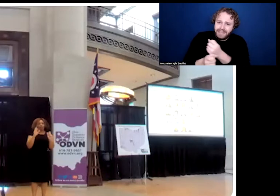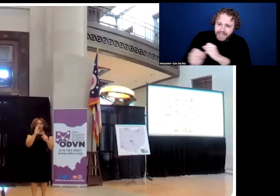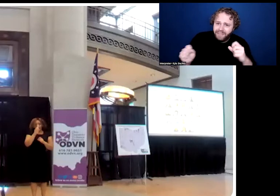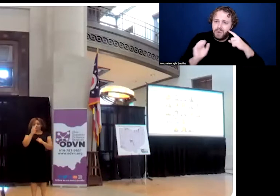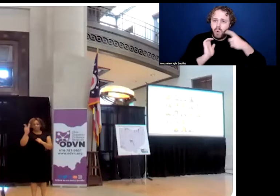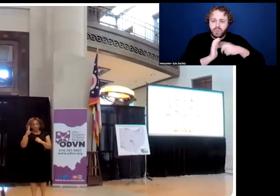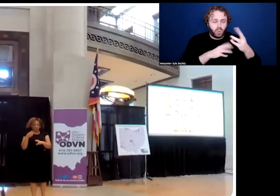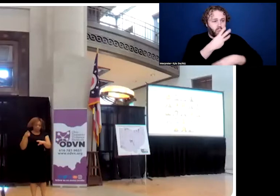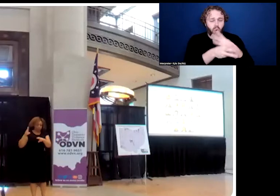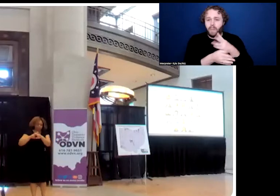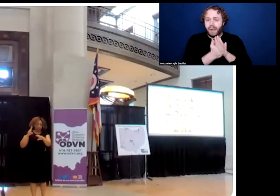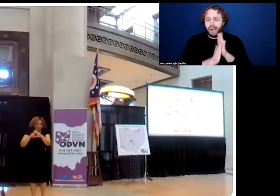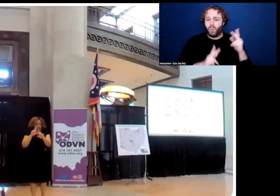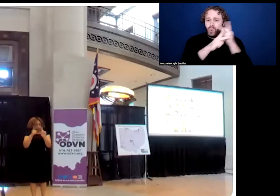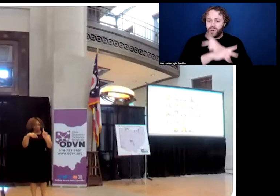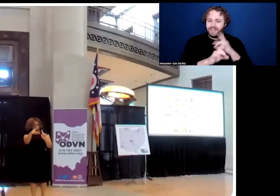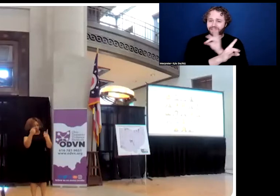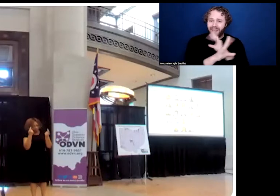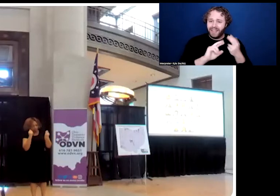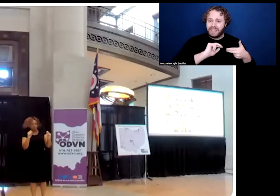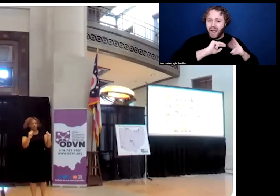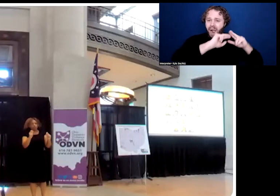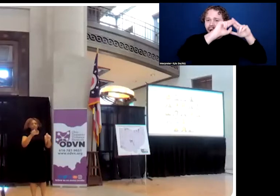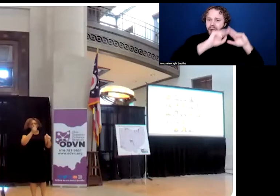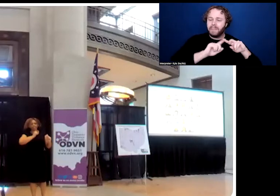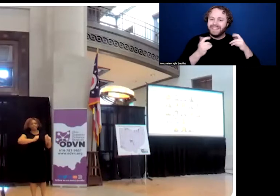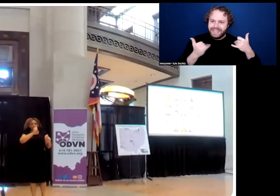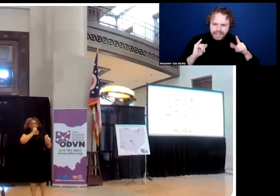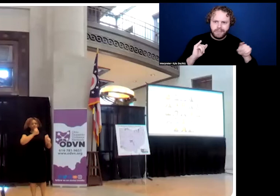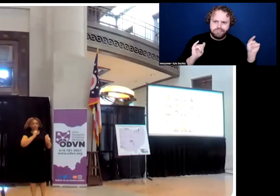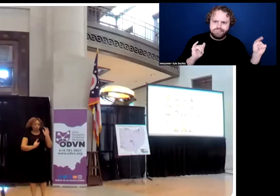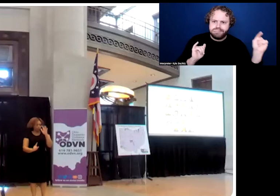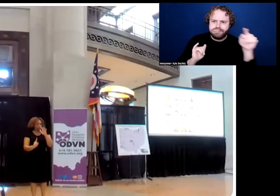But you rise to the occasion no matter what you show up every day.